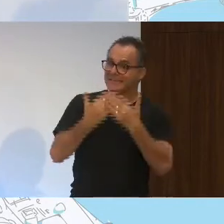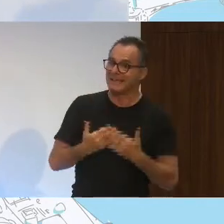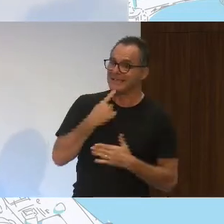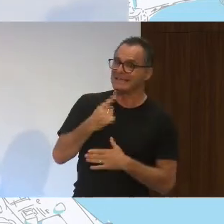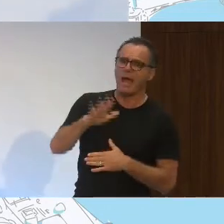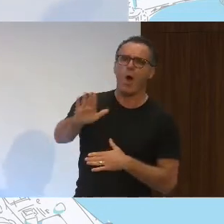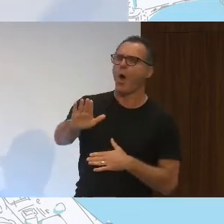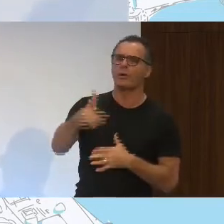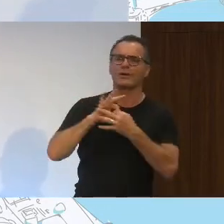Nothing to do with the chocolate. Get in?